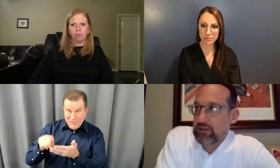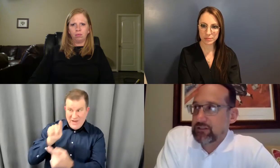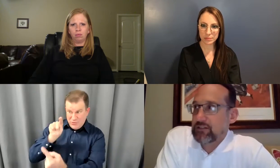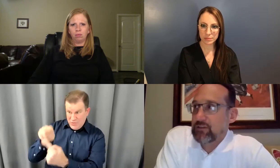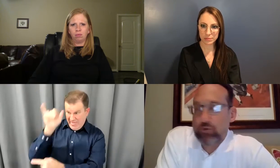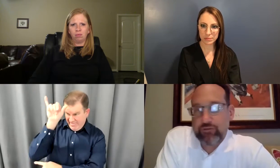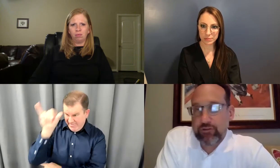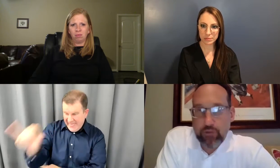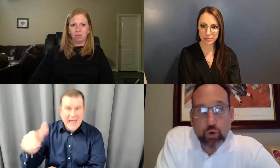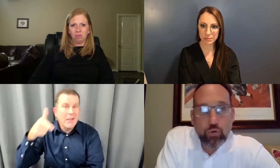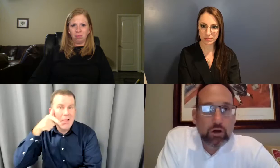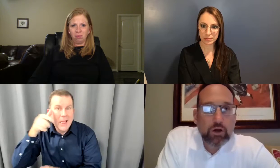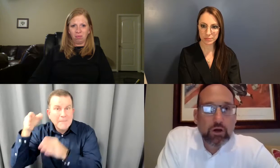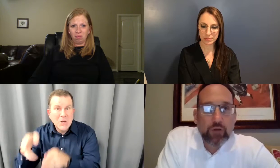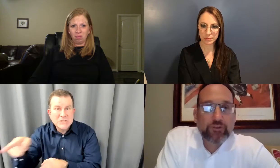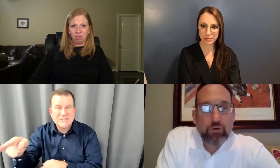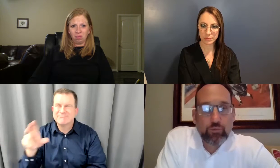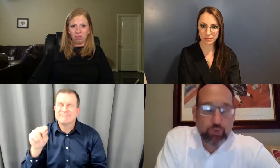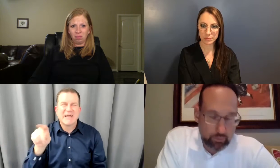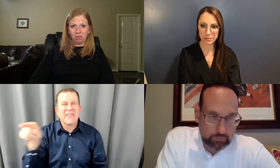that's someone who's very low on the totem pole.